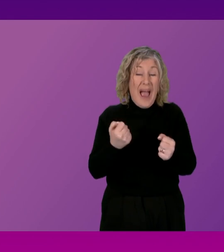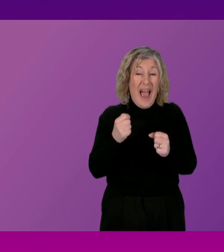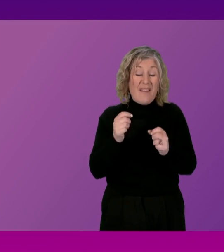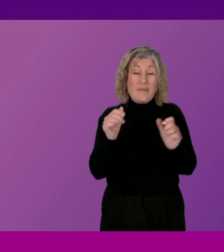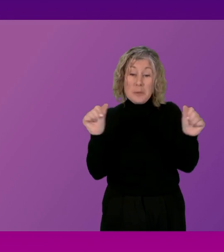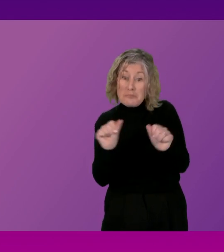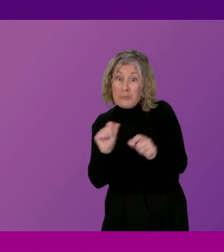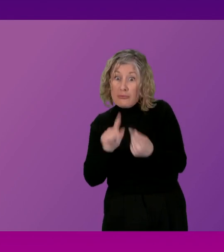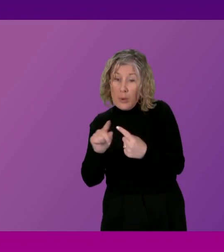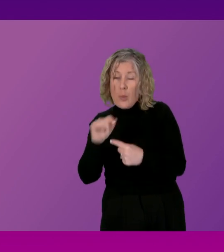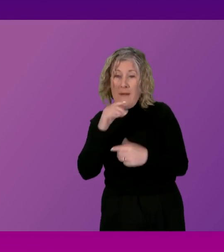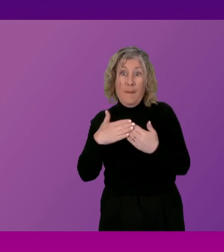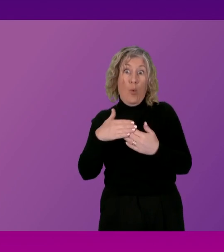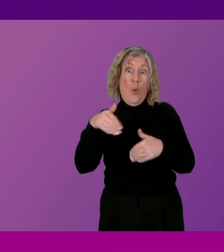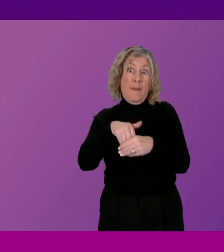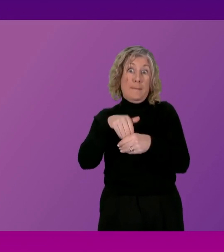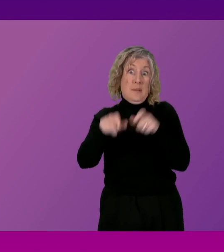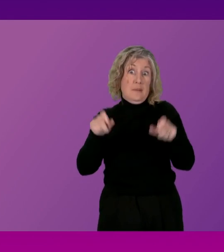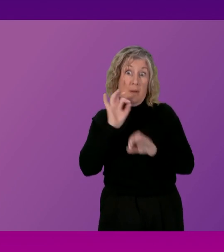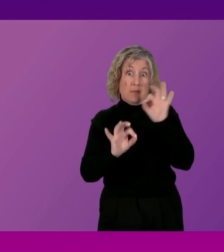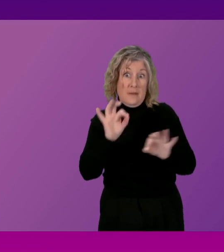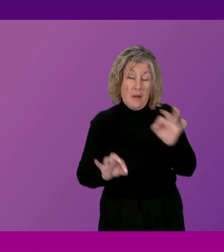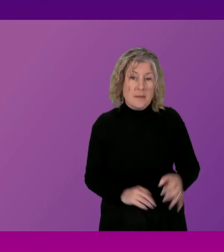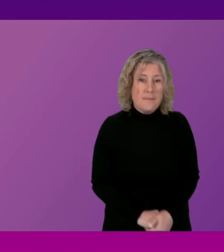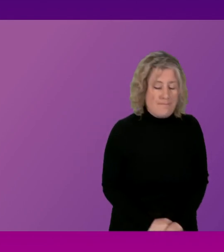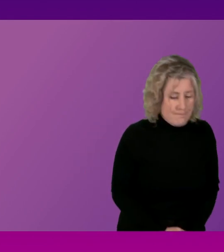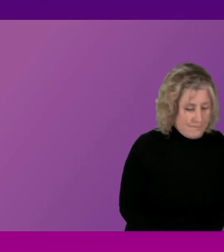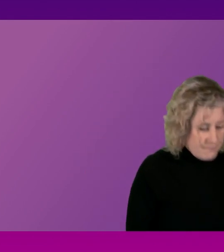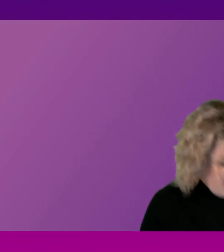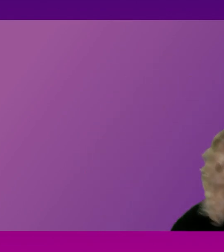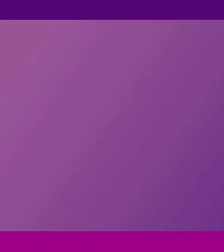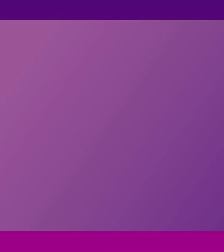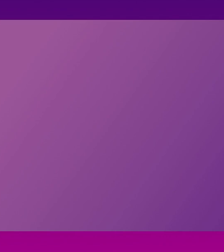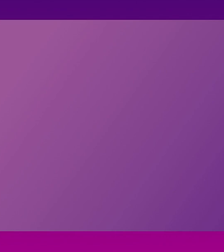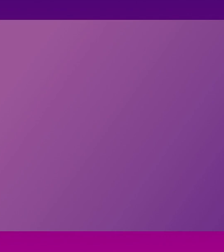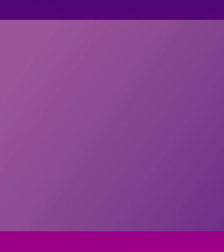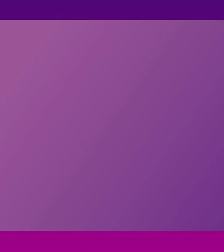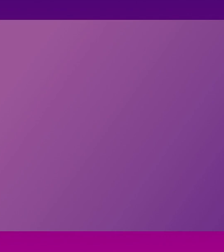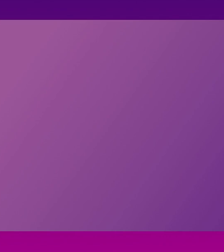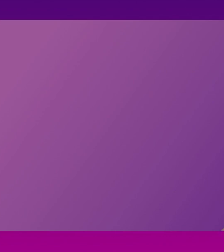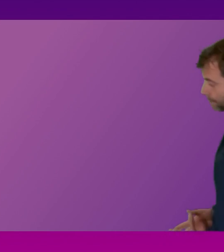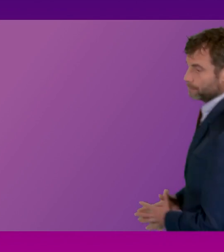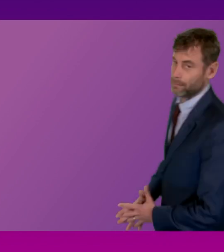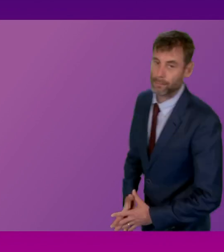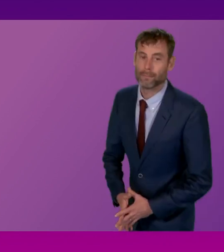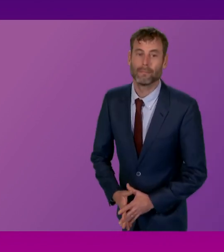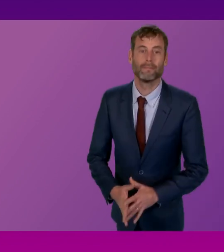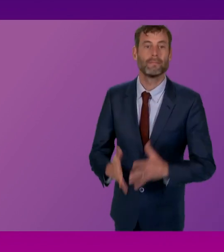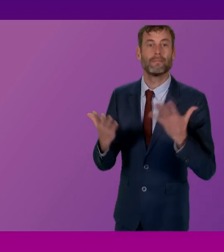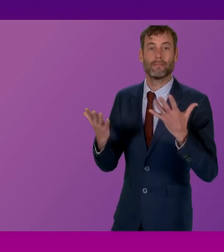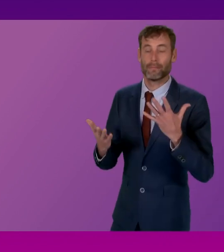I am sure that members across the chamber will join me in welcoming the emergency access